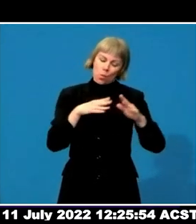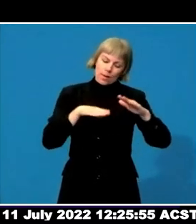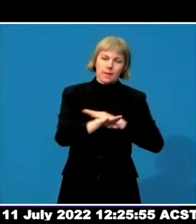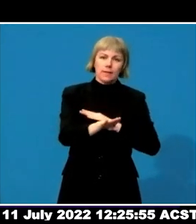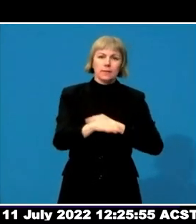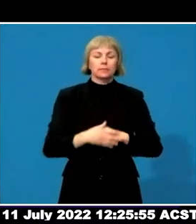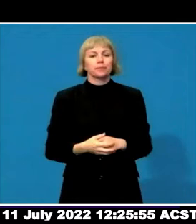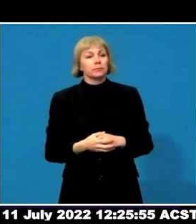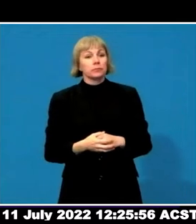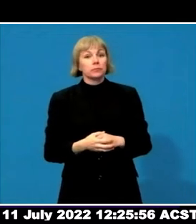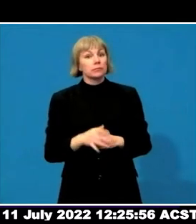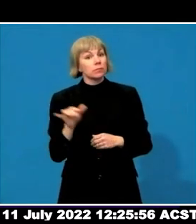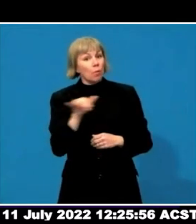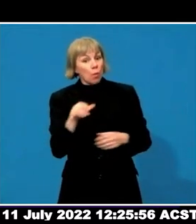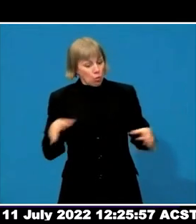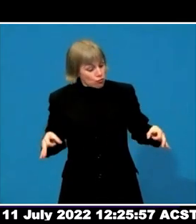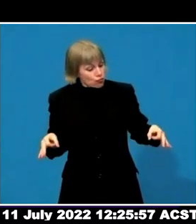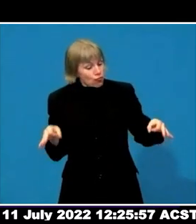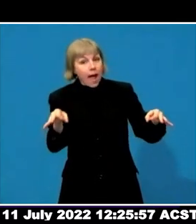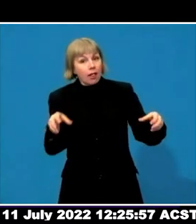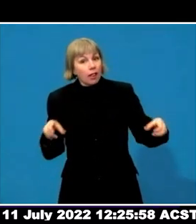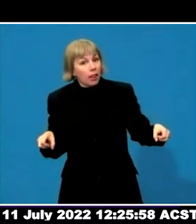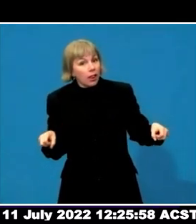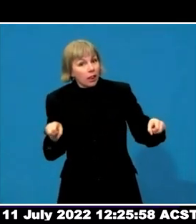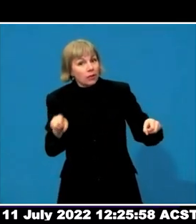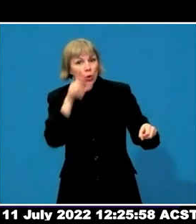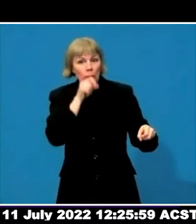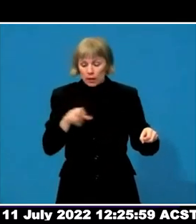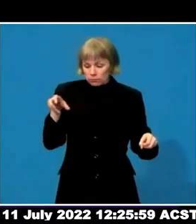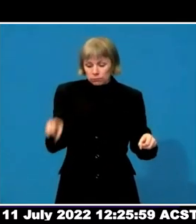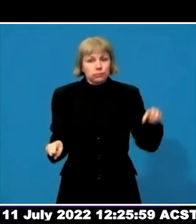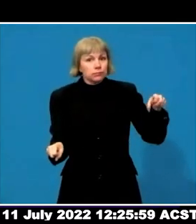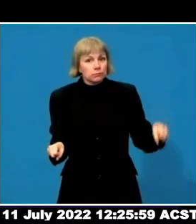So you can hang on? No, nothing.